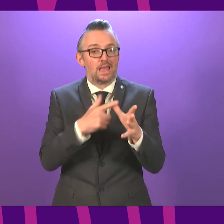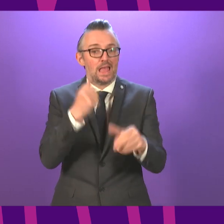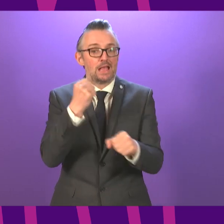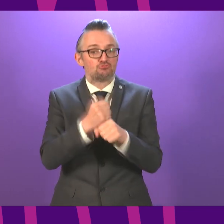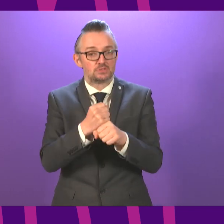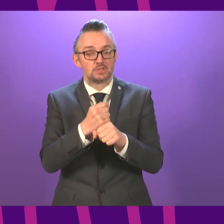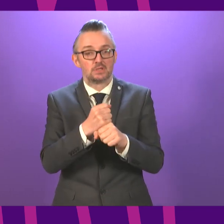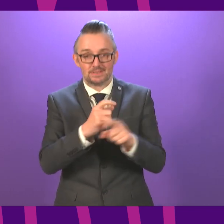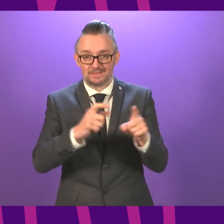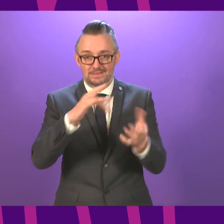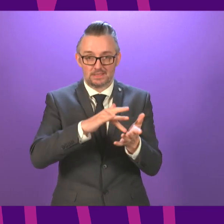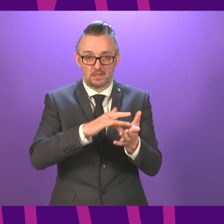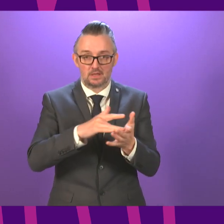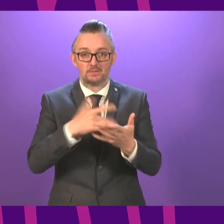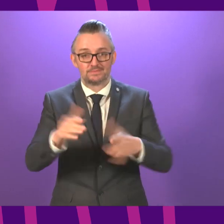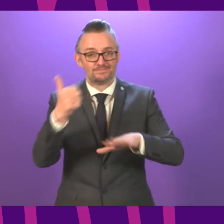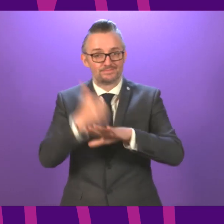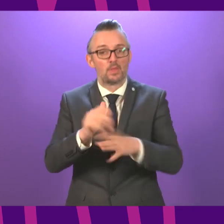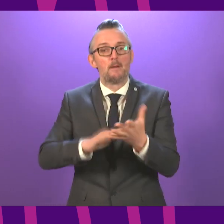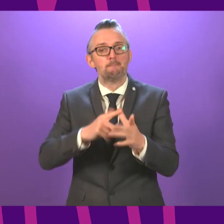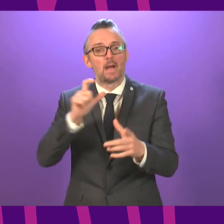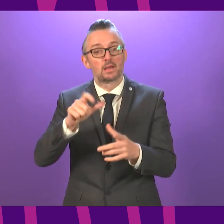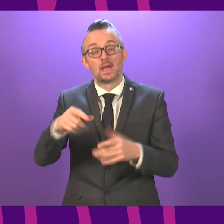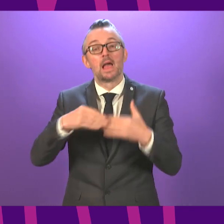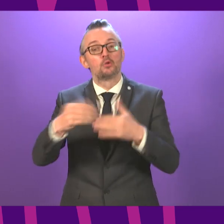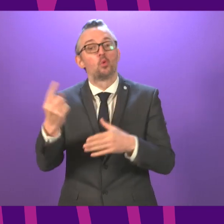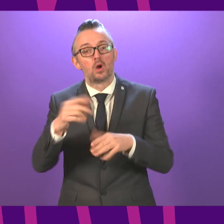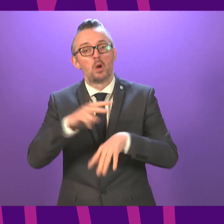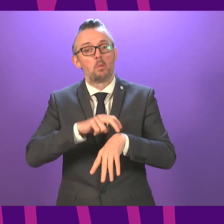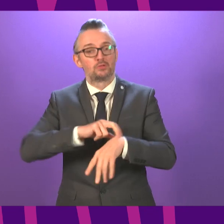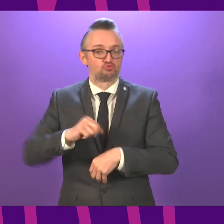MACC is led by Police Scotland as part of the national co-ordination structure and works with